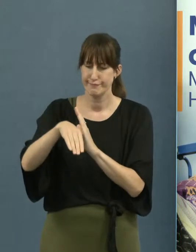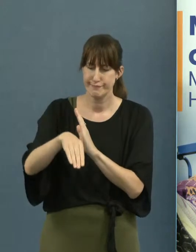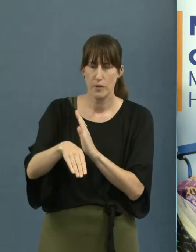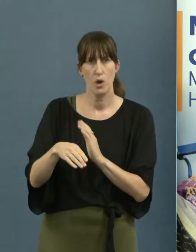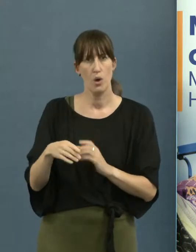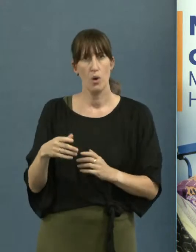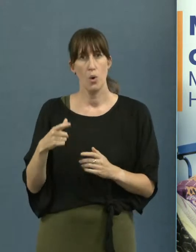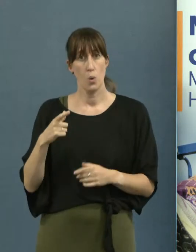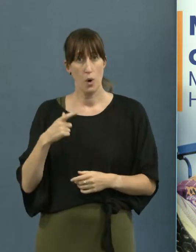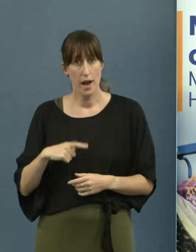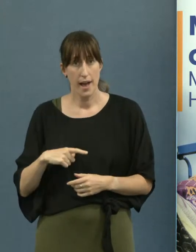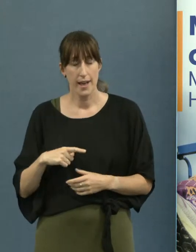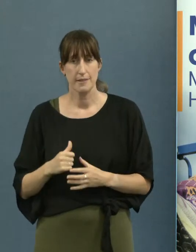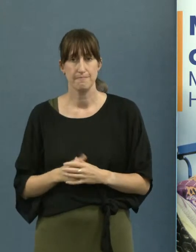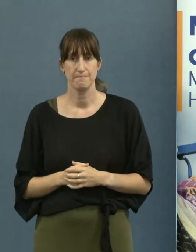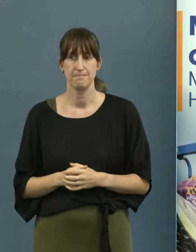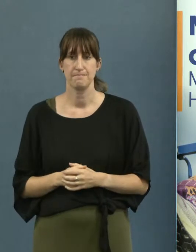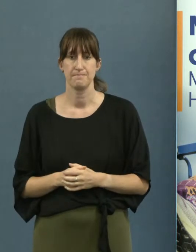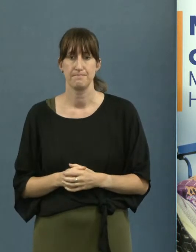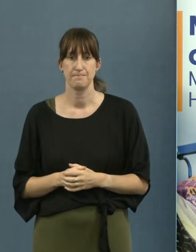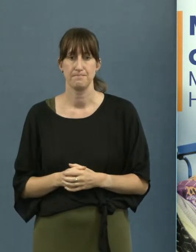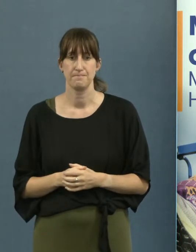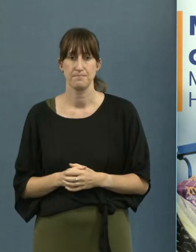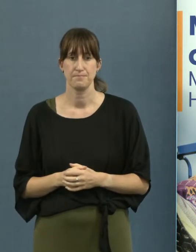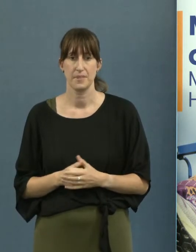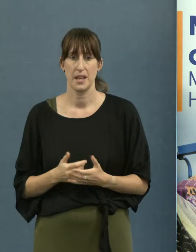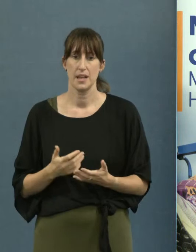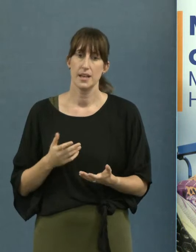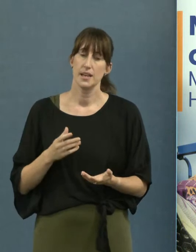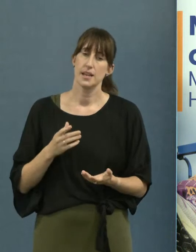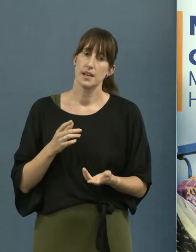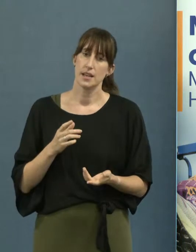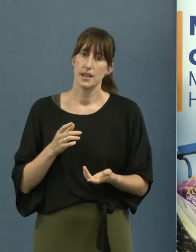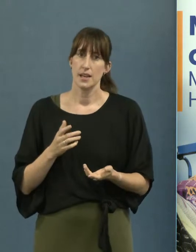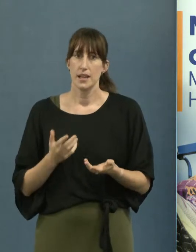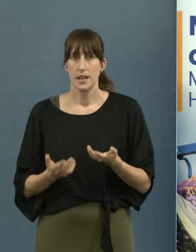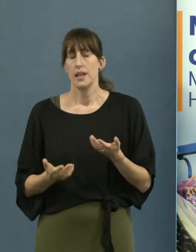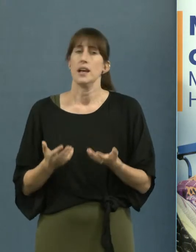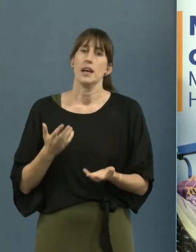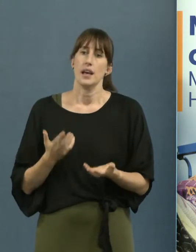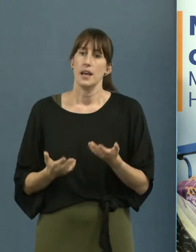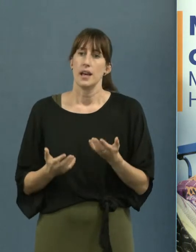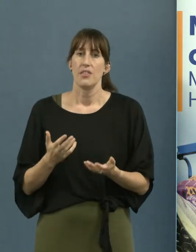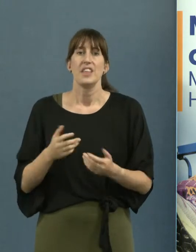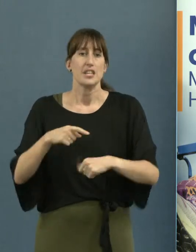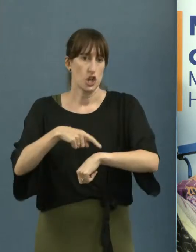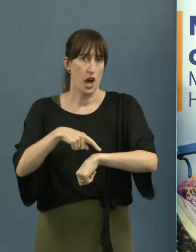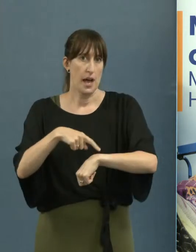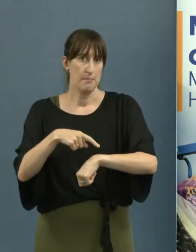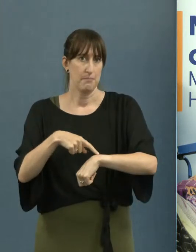declining. Some of that is